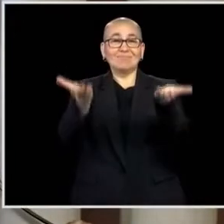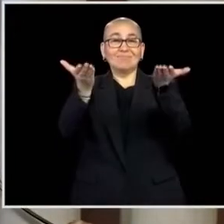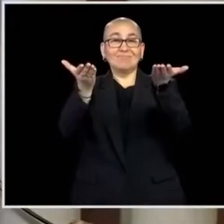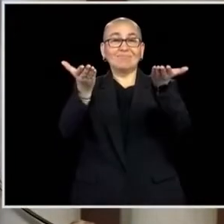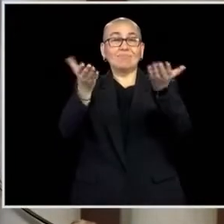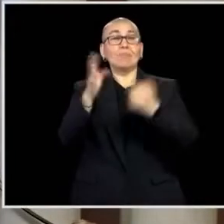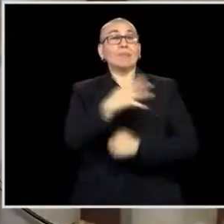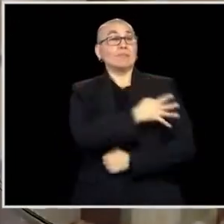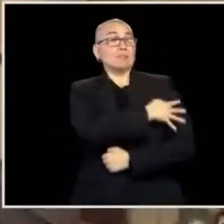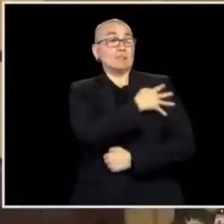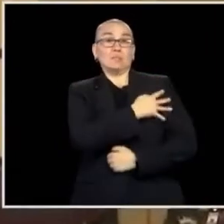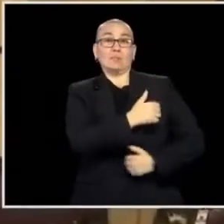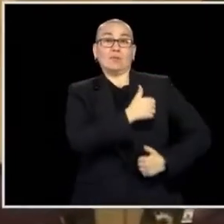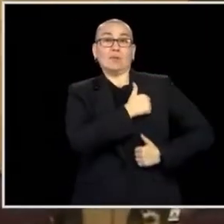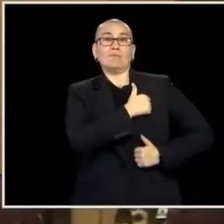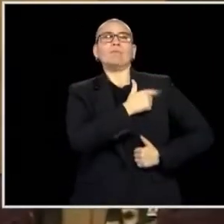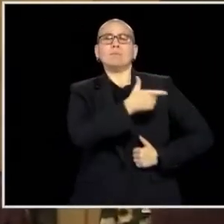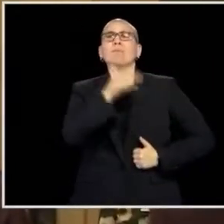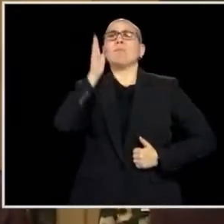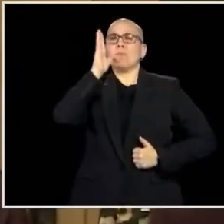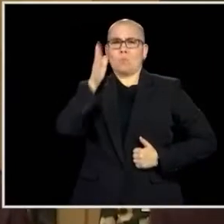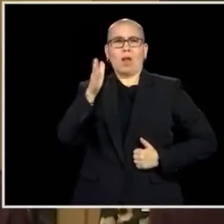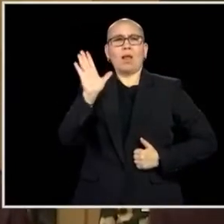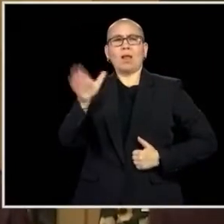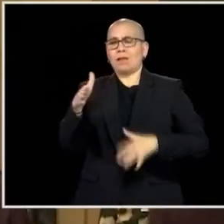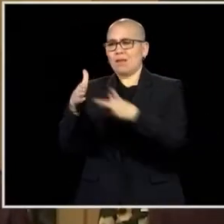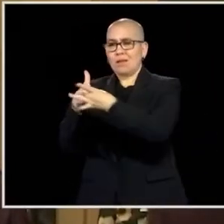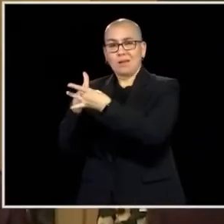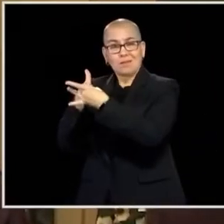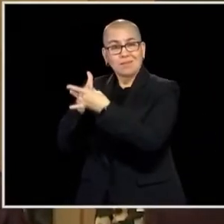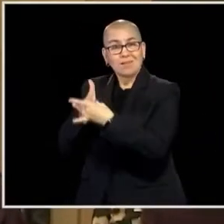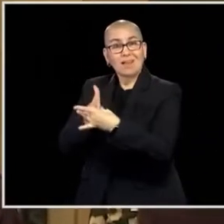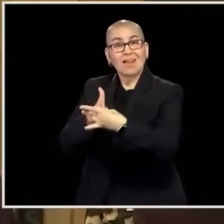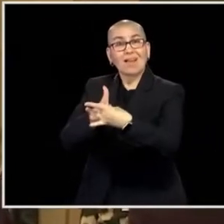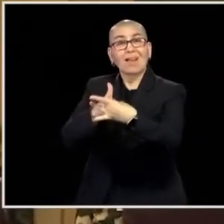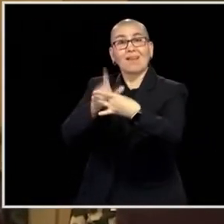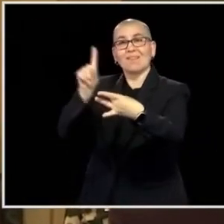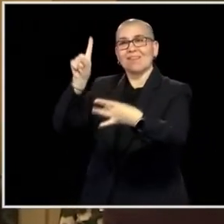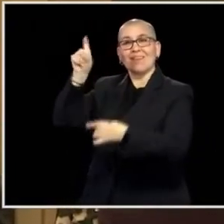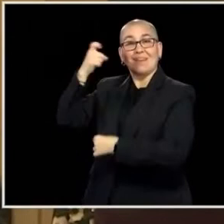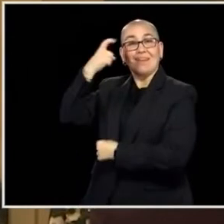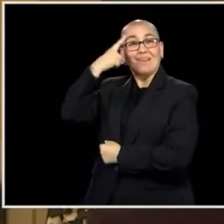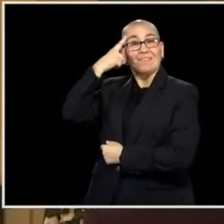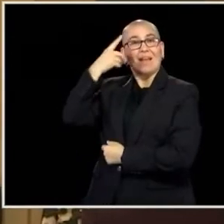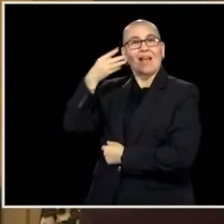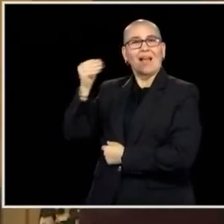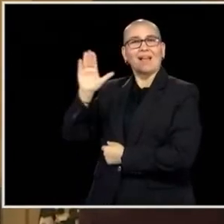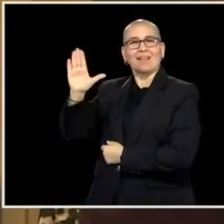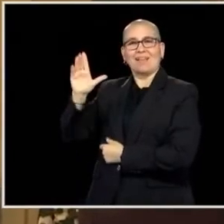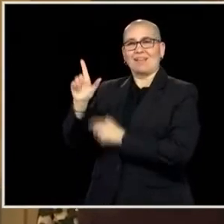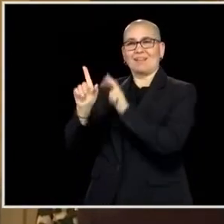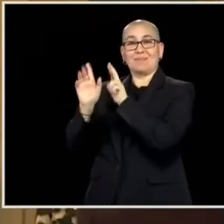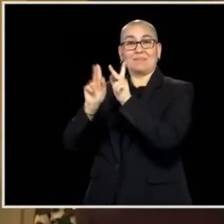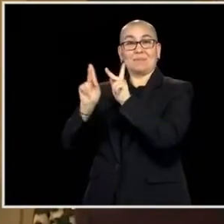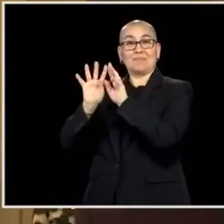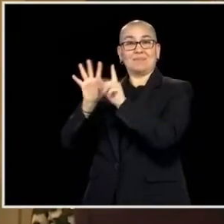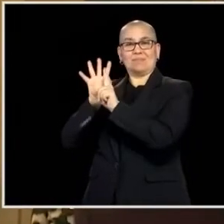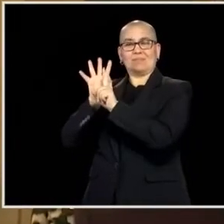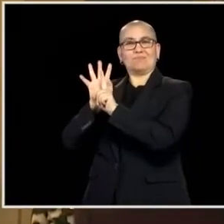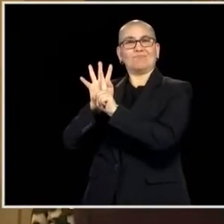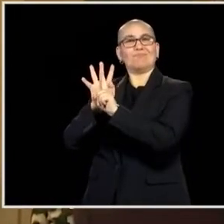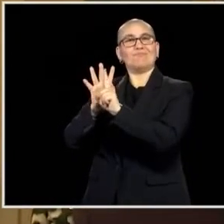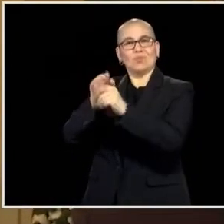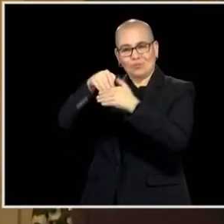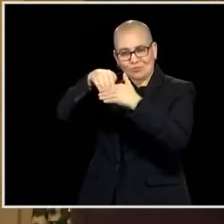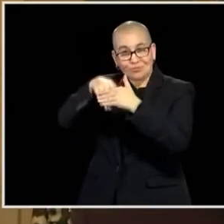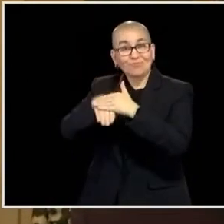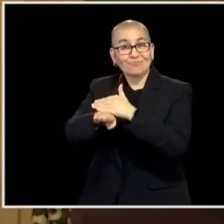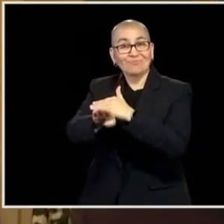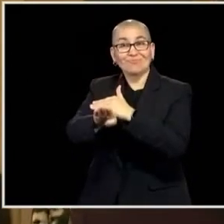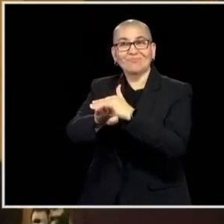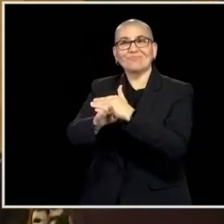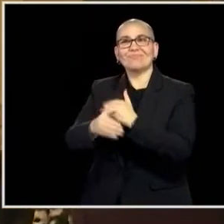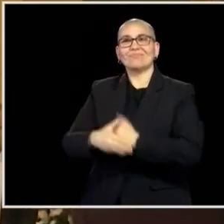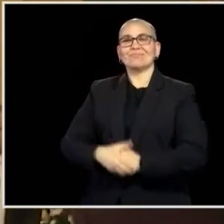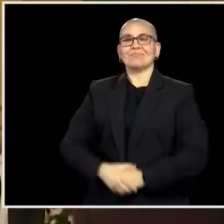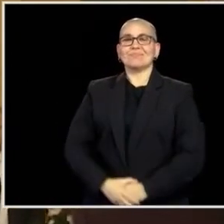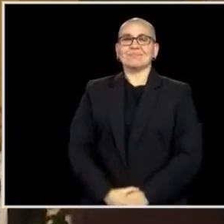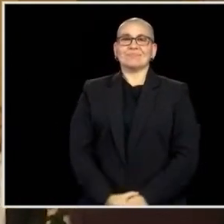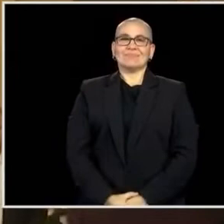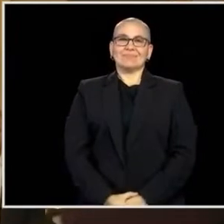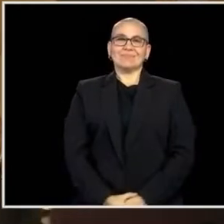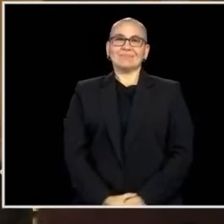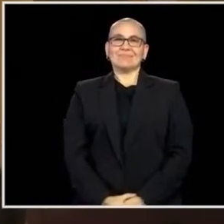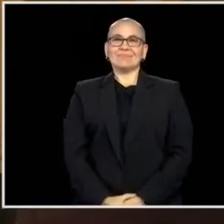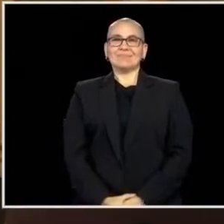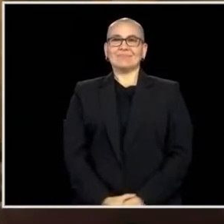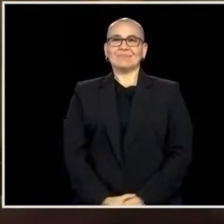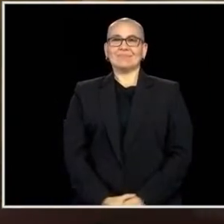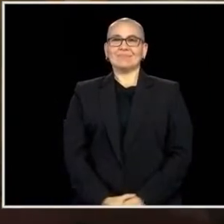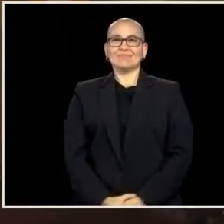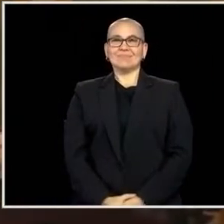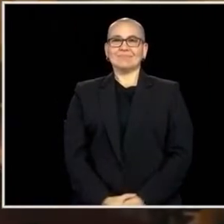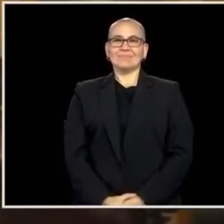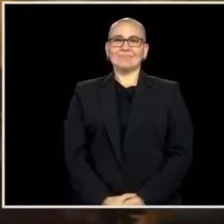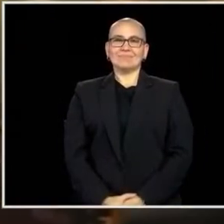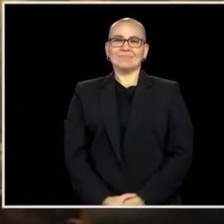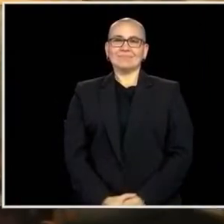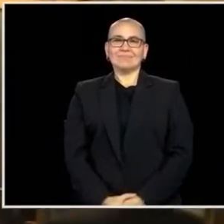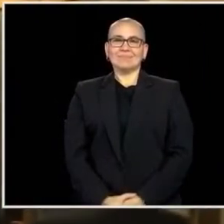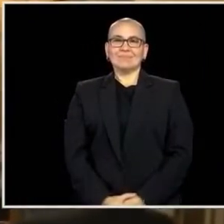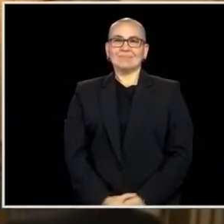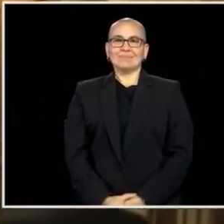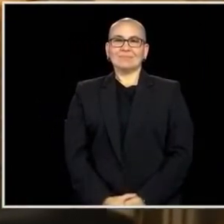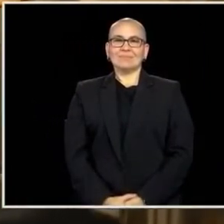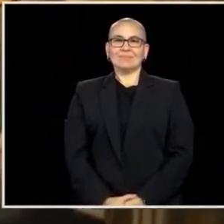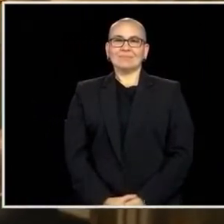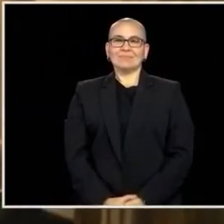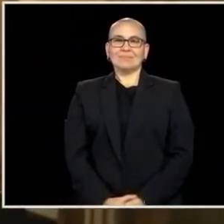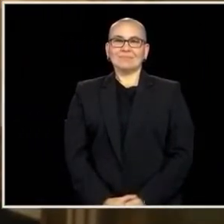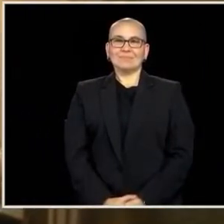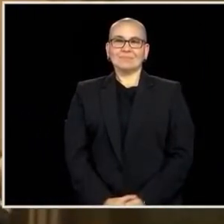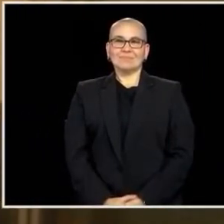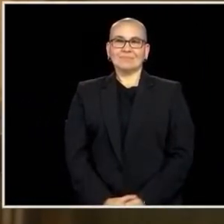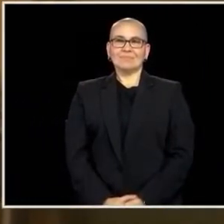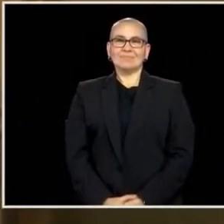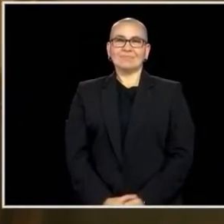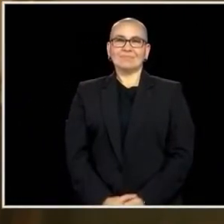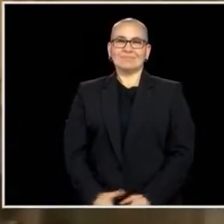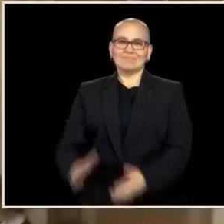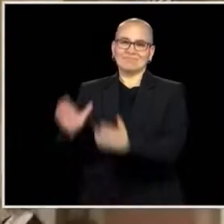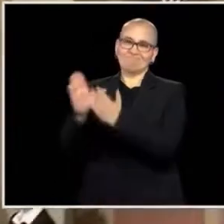CHAMBER.